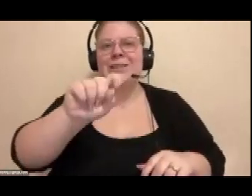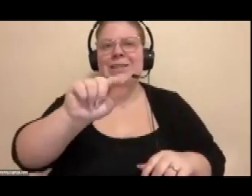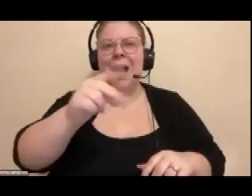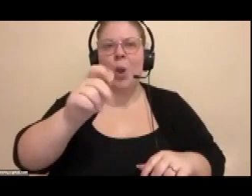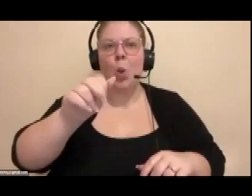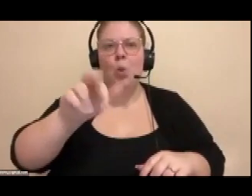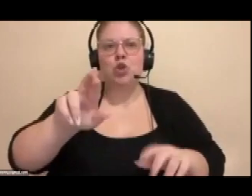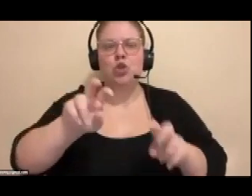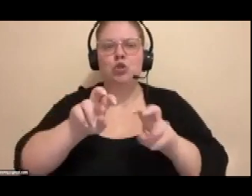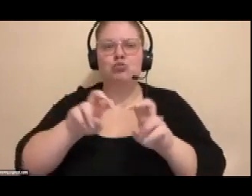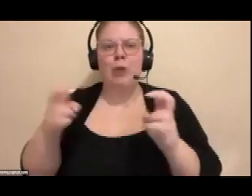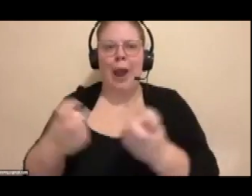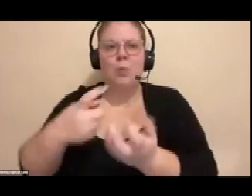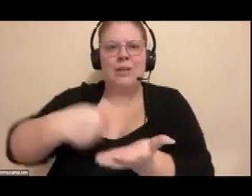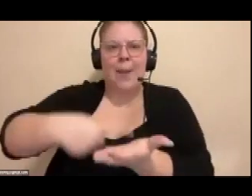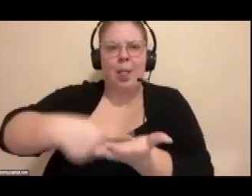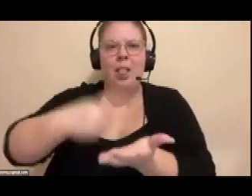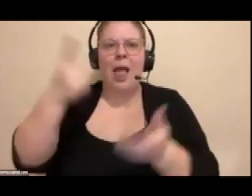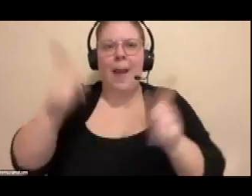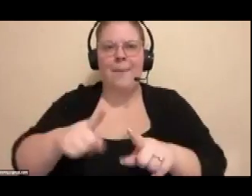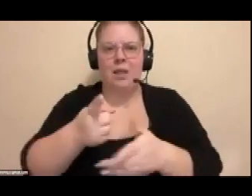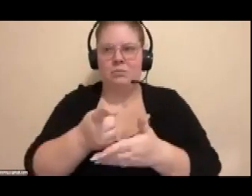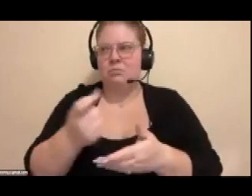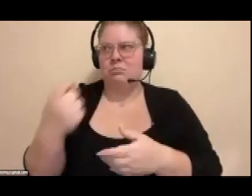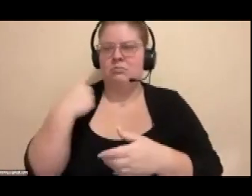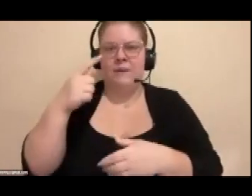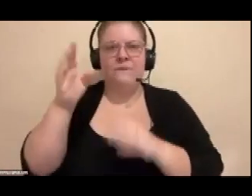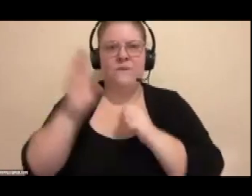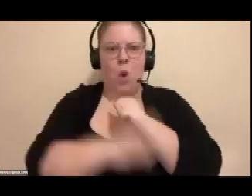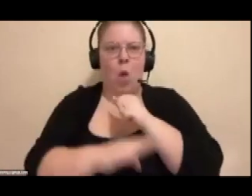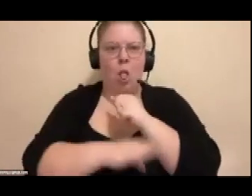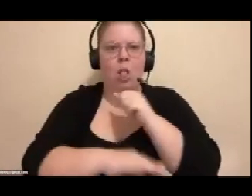We will also be joined by special guest Allison Barkov,